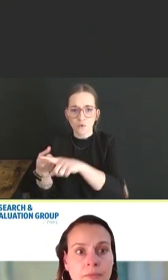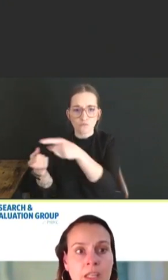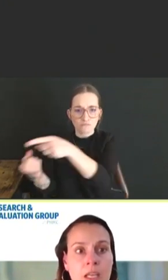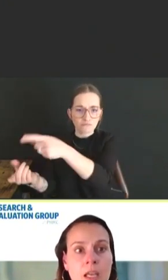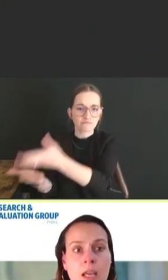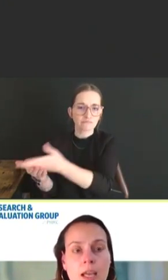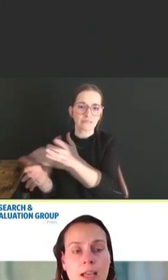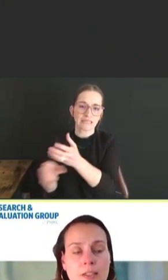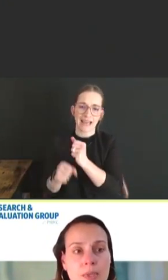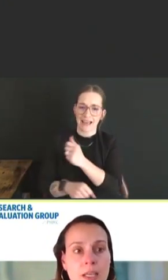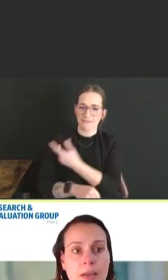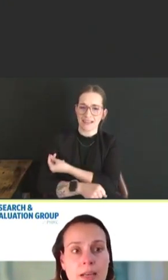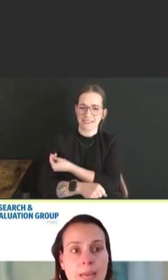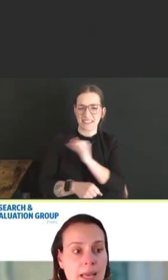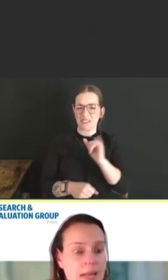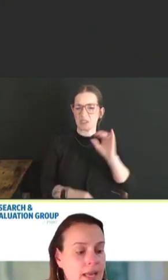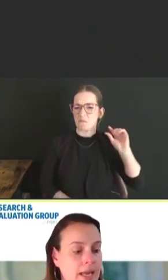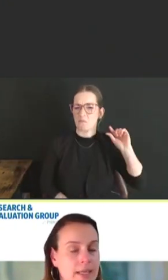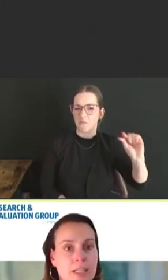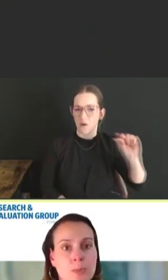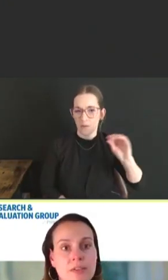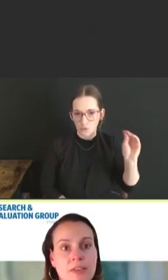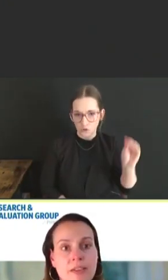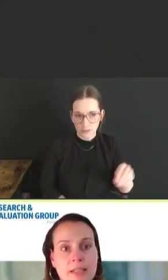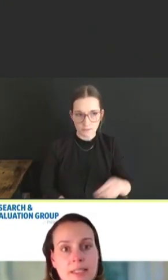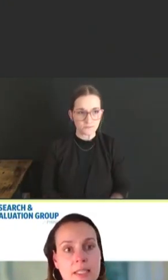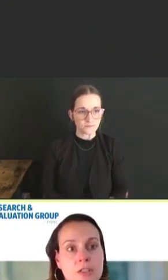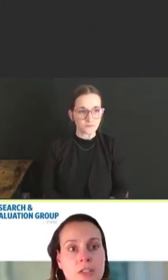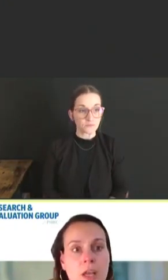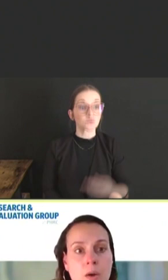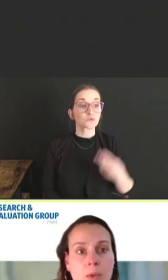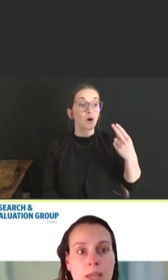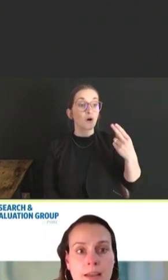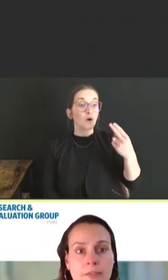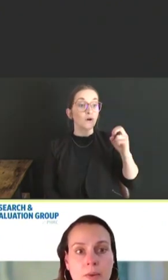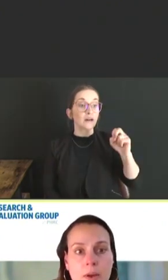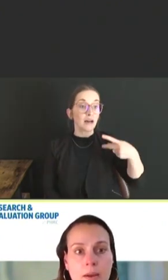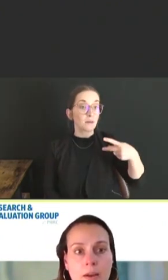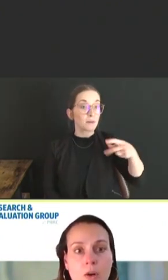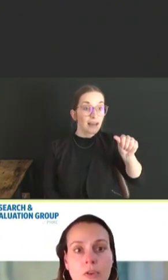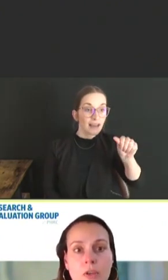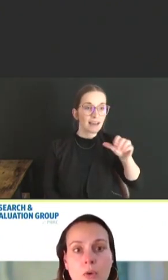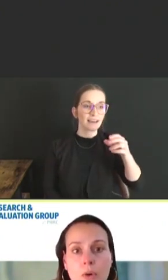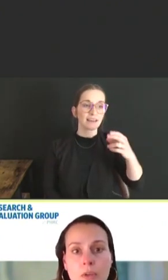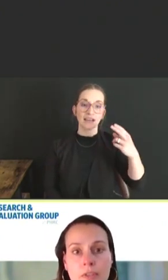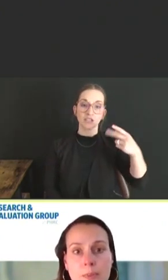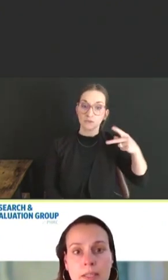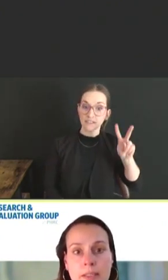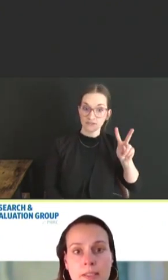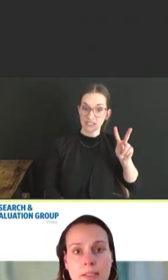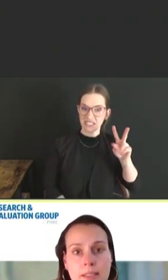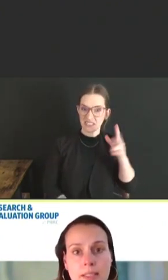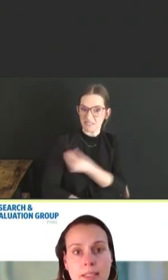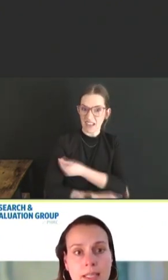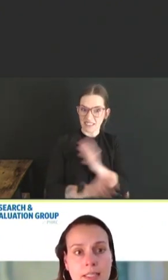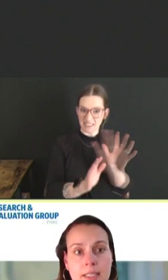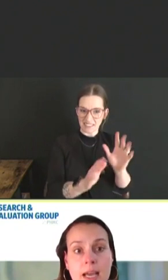As we think about Hep A and HPV vaccines, we have over a quarter of respondents said that they did